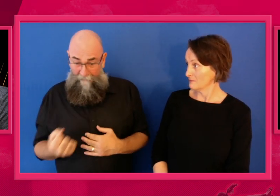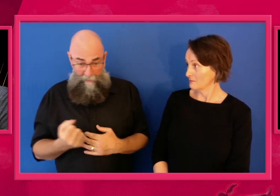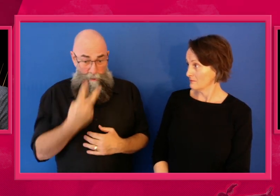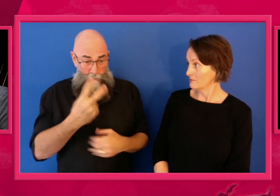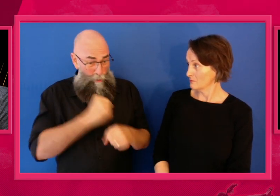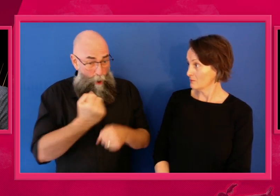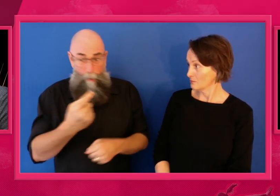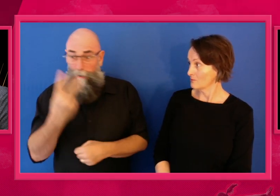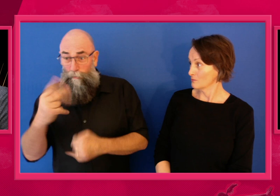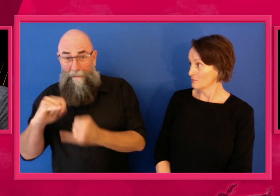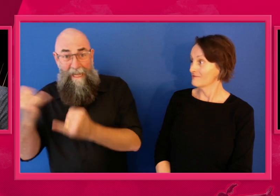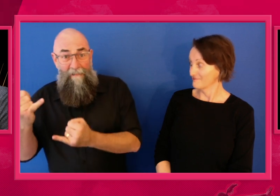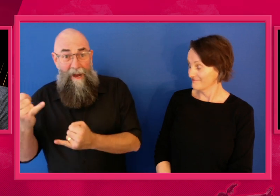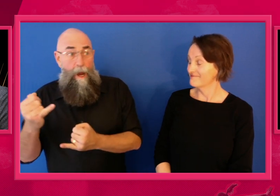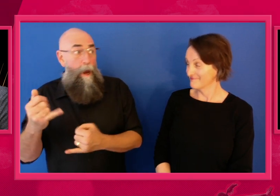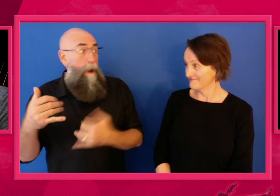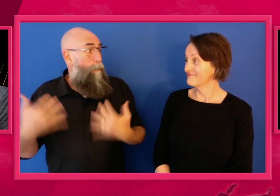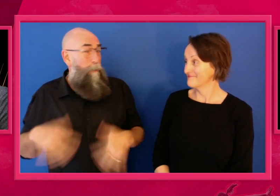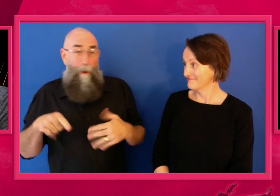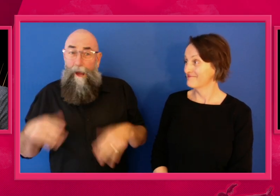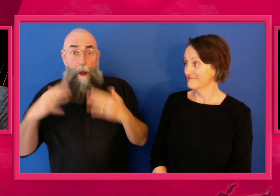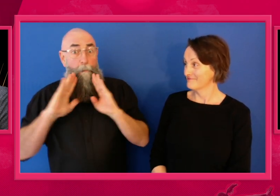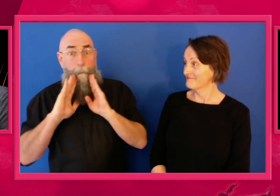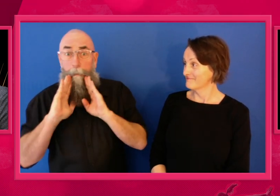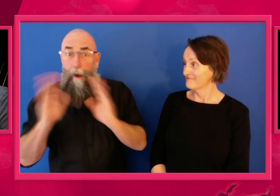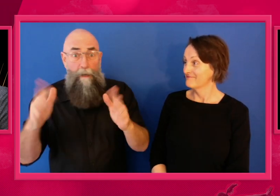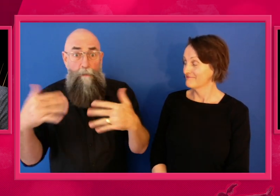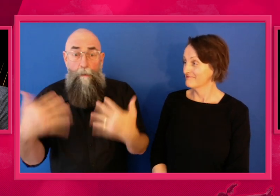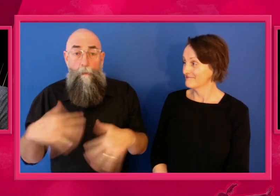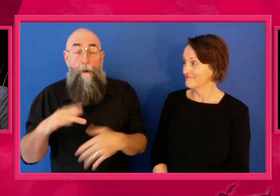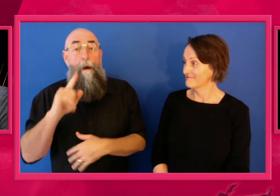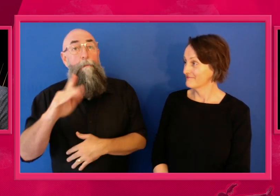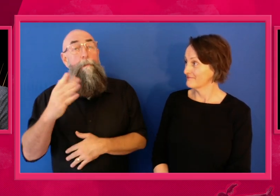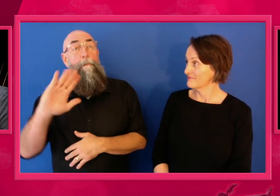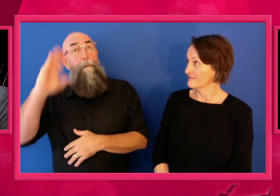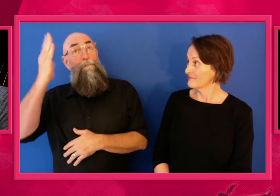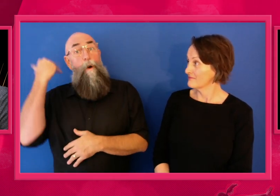so that is just, on its own, amazing. The last time we won a gold medal in table tennis